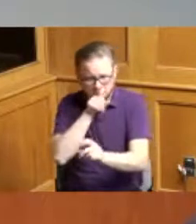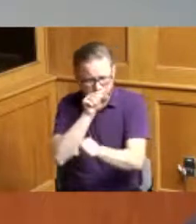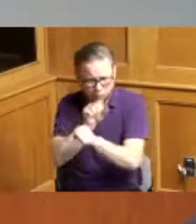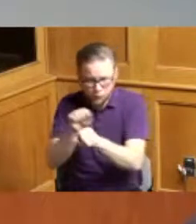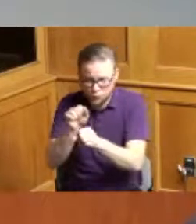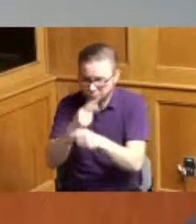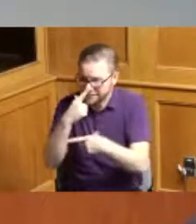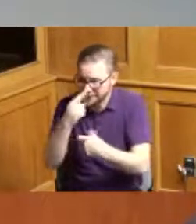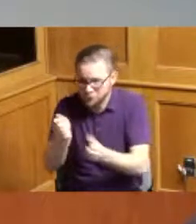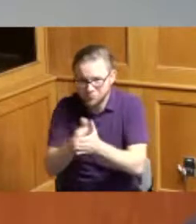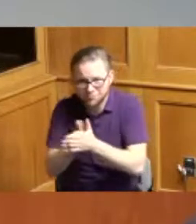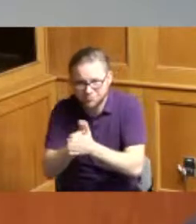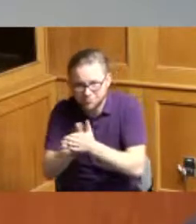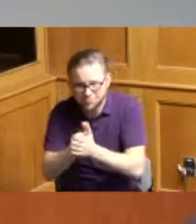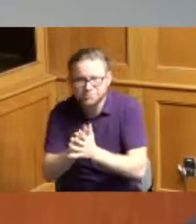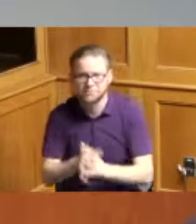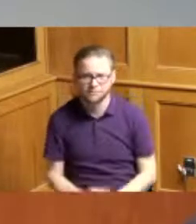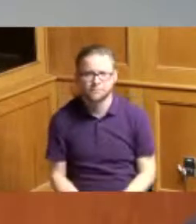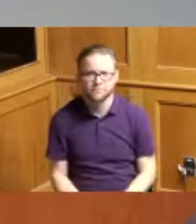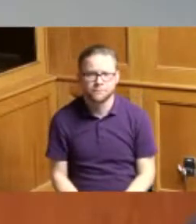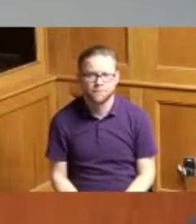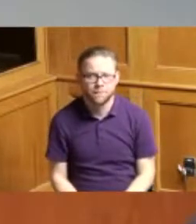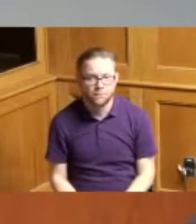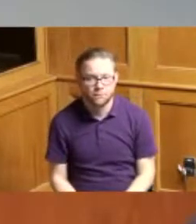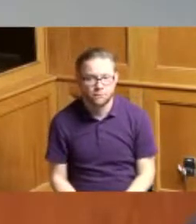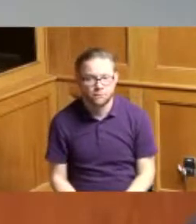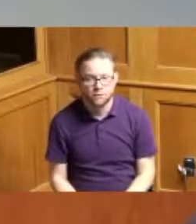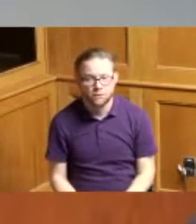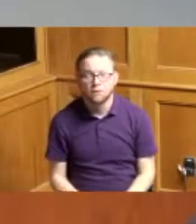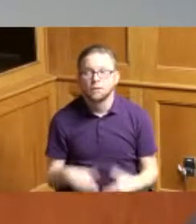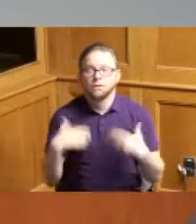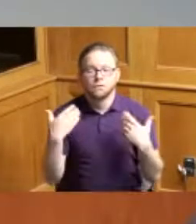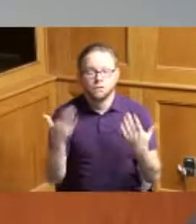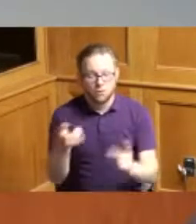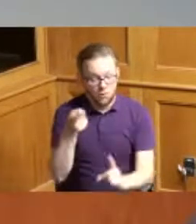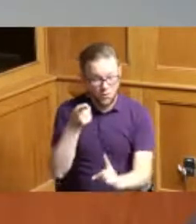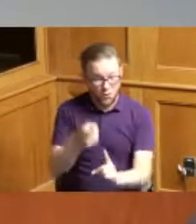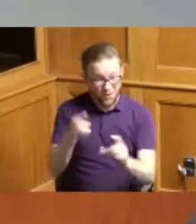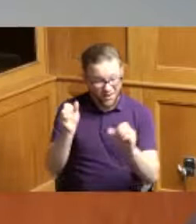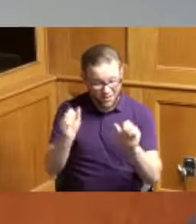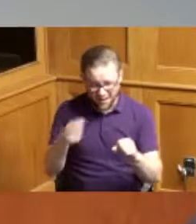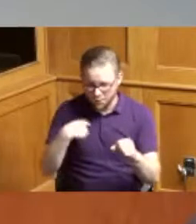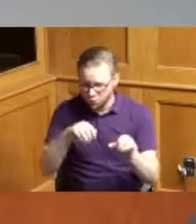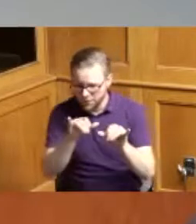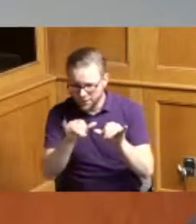in going down to this event so is there a way to gauge that interest maybe as we think about